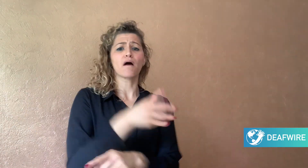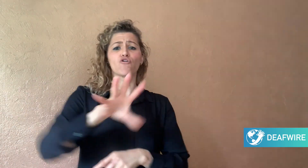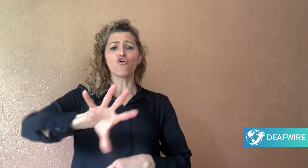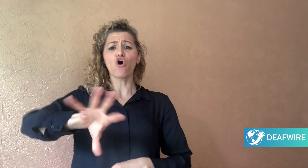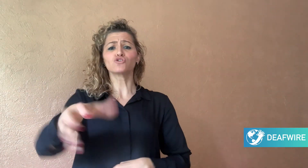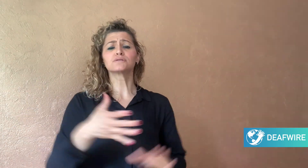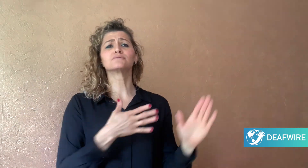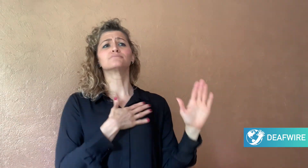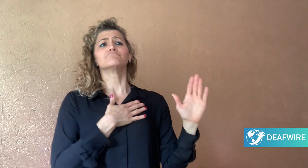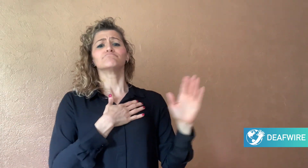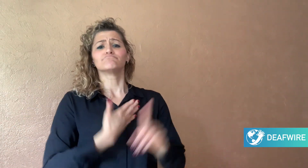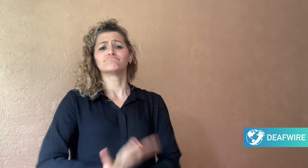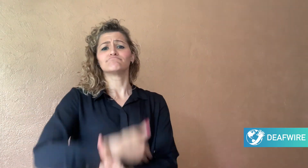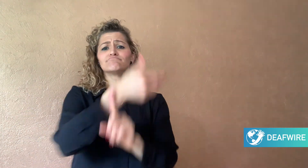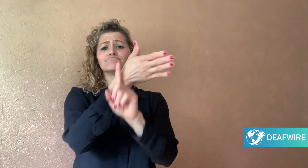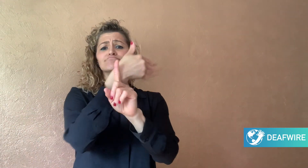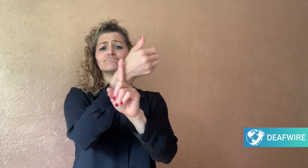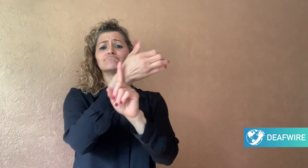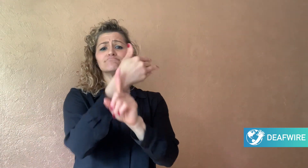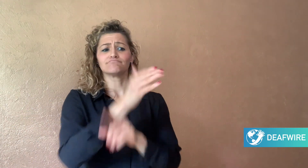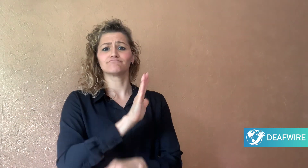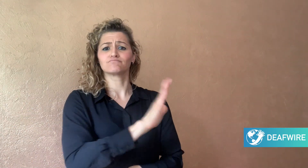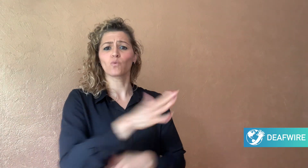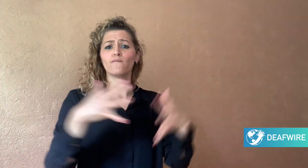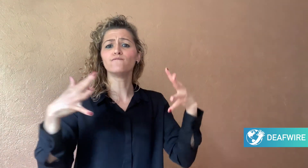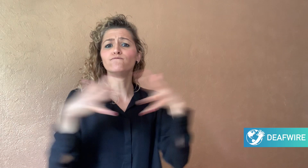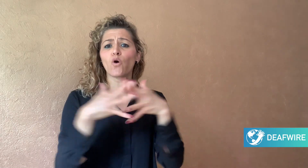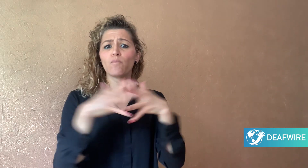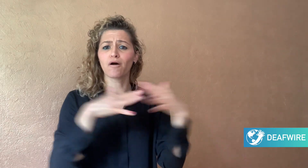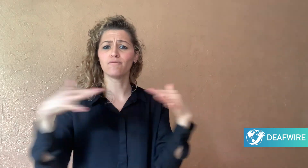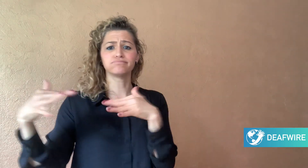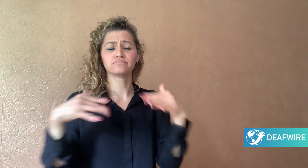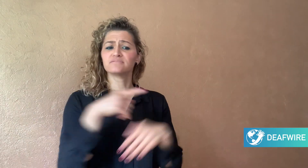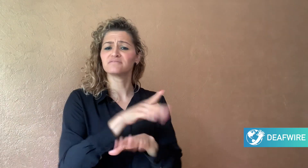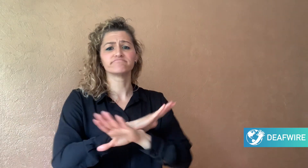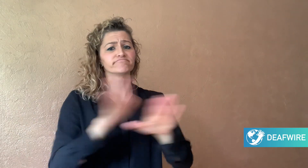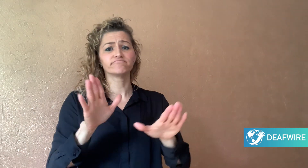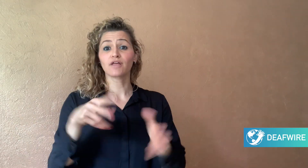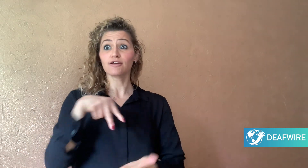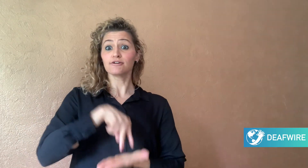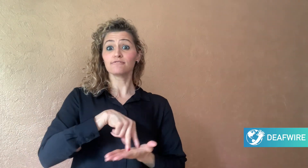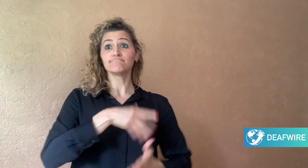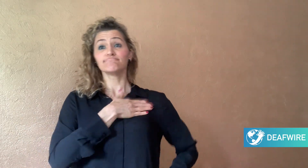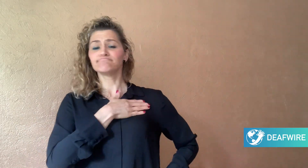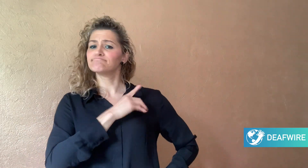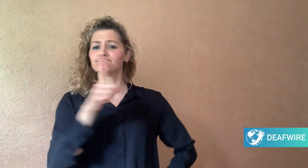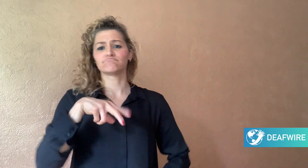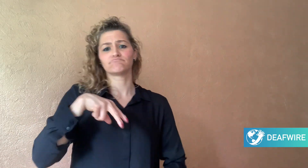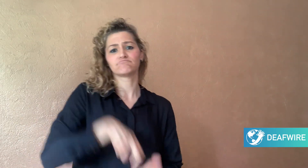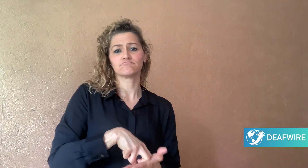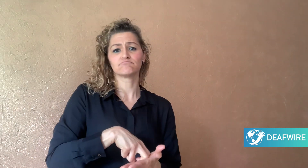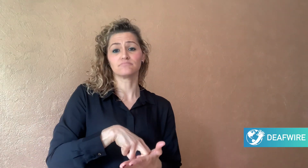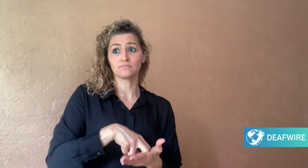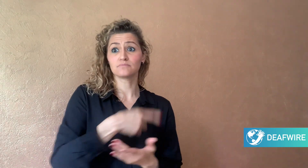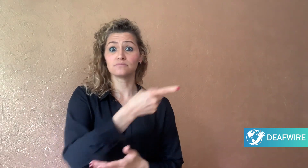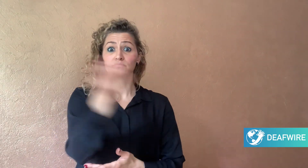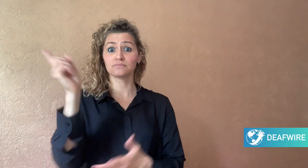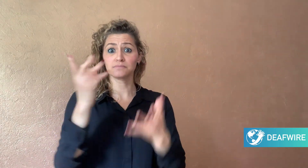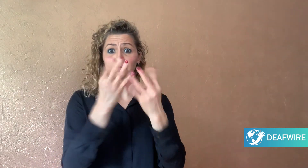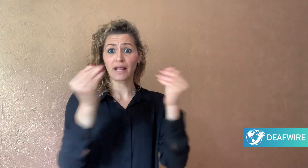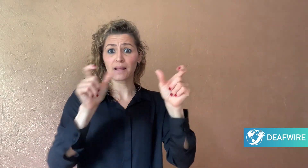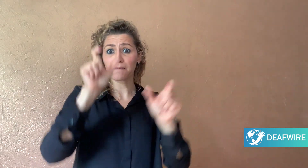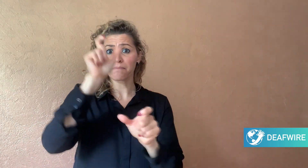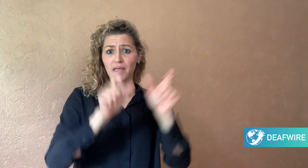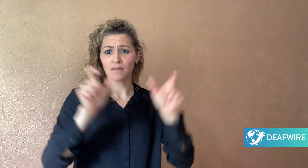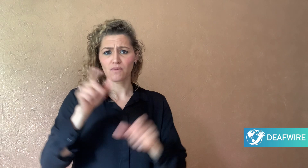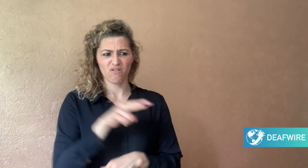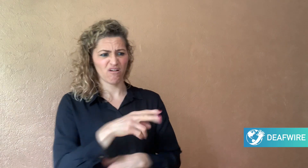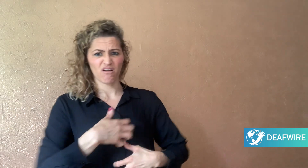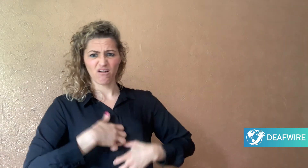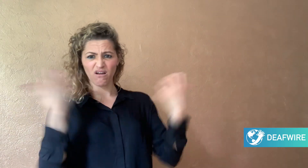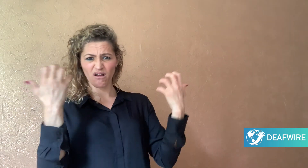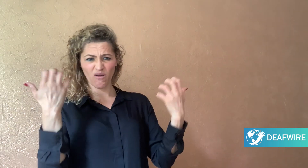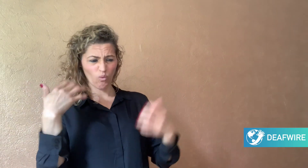Many people were outraged because they felt he was being